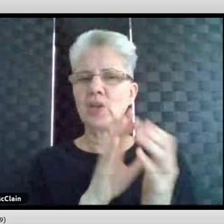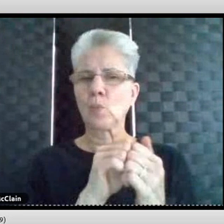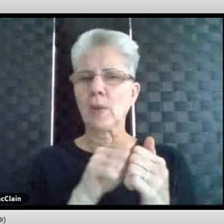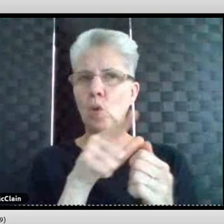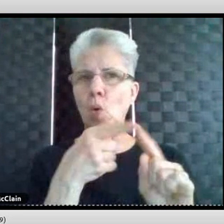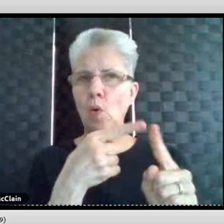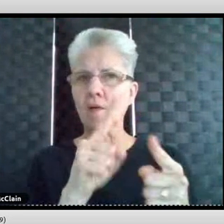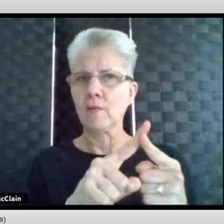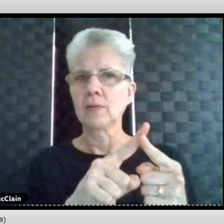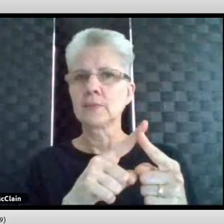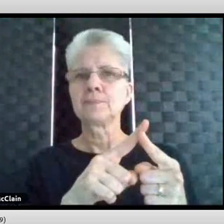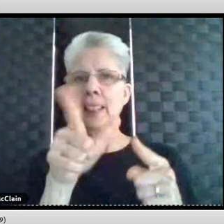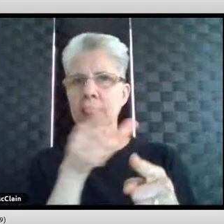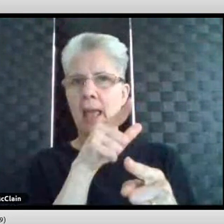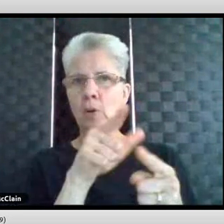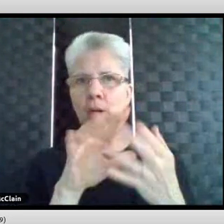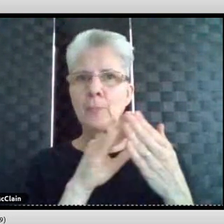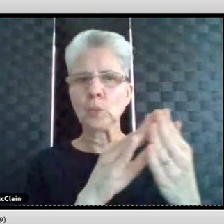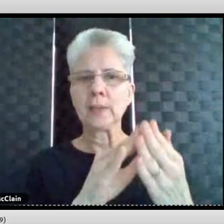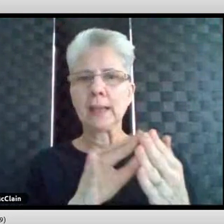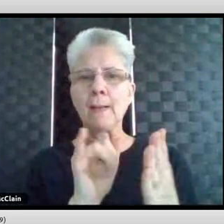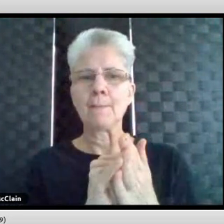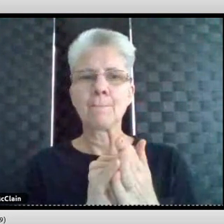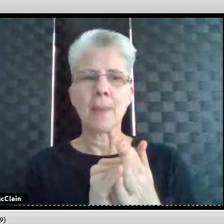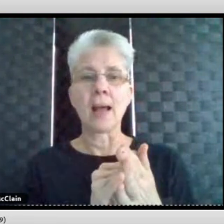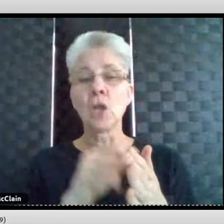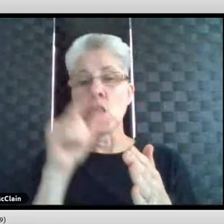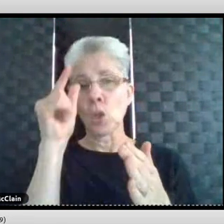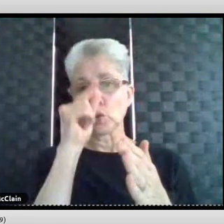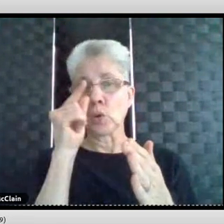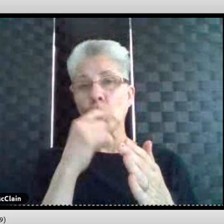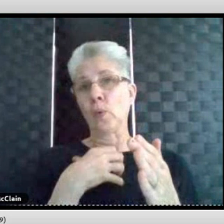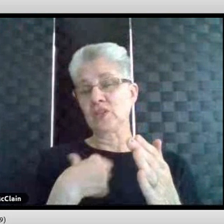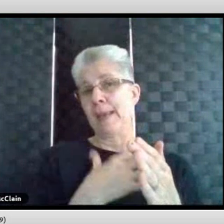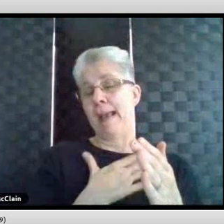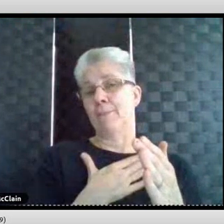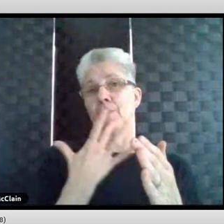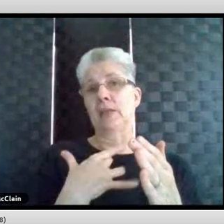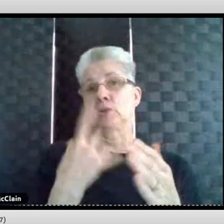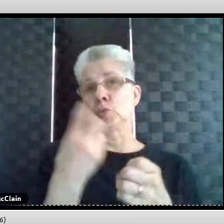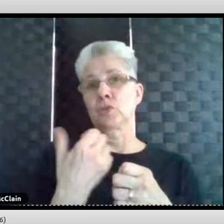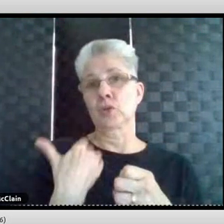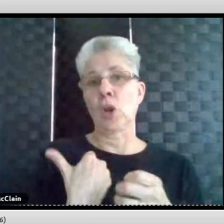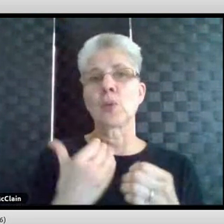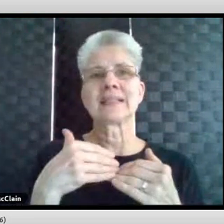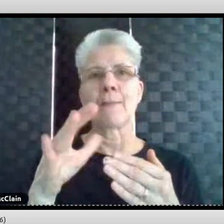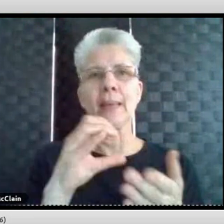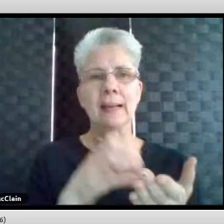The competition is very low "touch." Google wished me a happy birthday a couple years ago by sending cupcakes across my screen